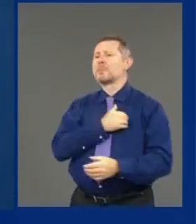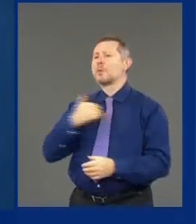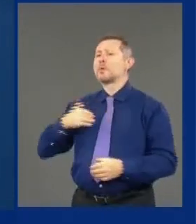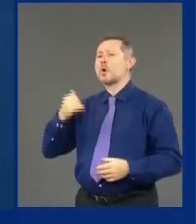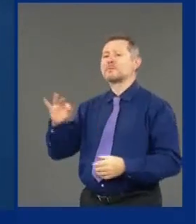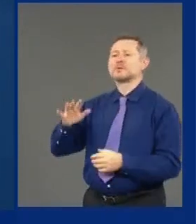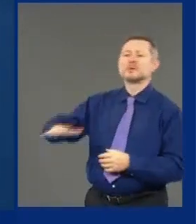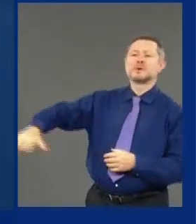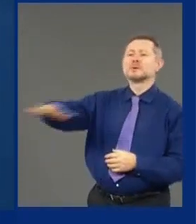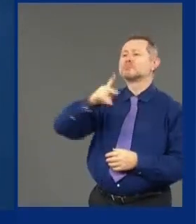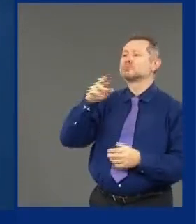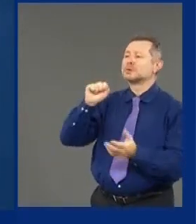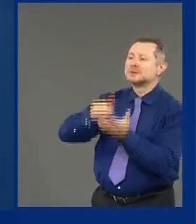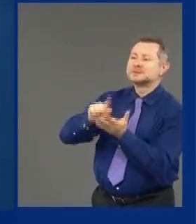WORKERS, PEOPLE IN NOTHING